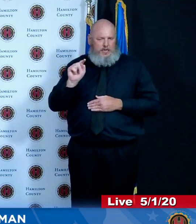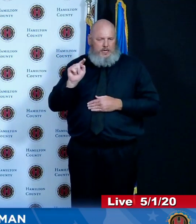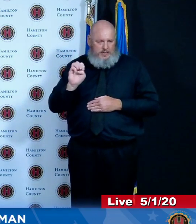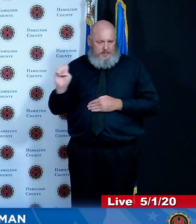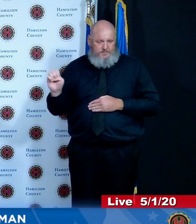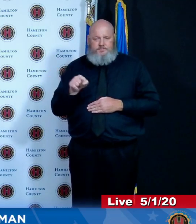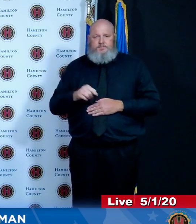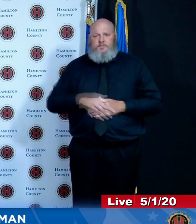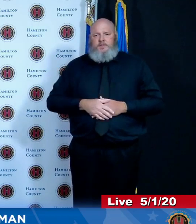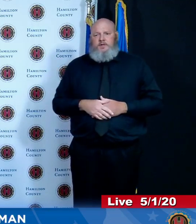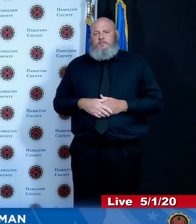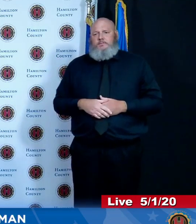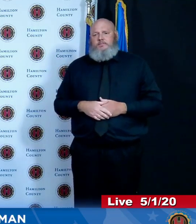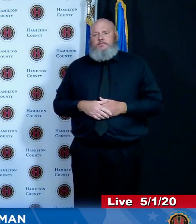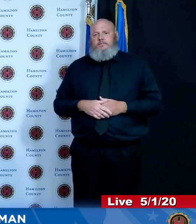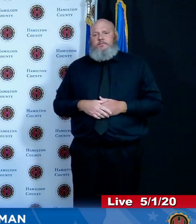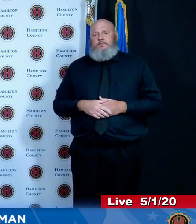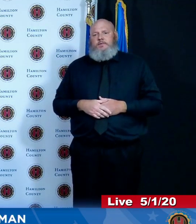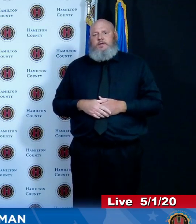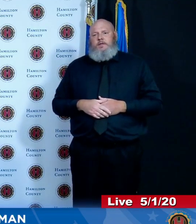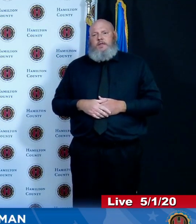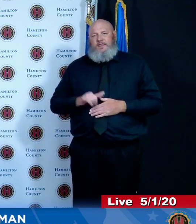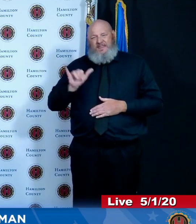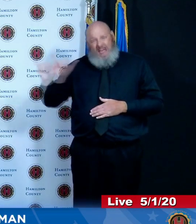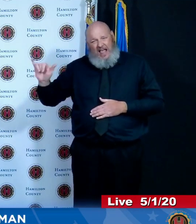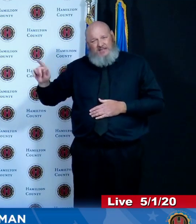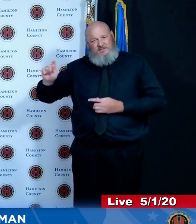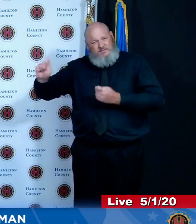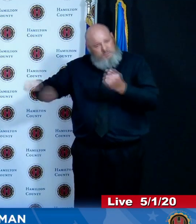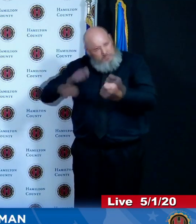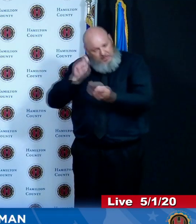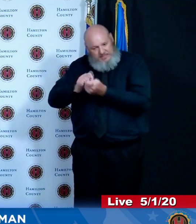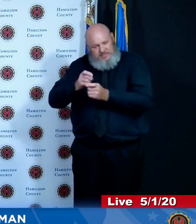contact tracing we know we're gonna have a lot more work and so the more help we